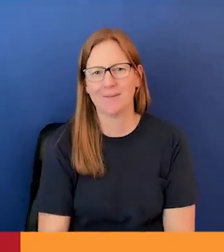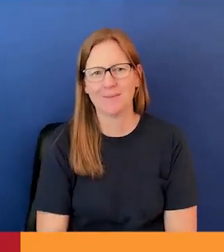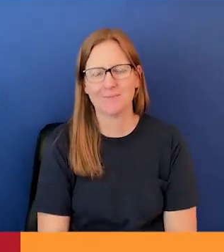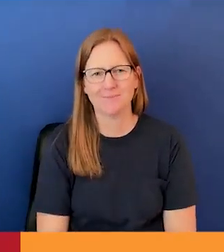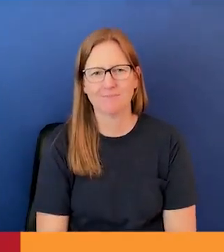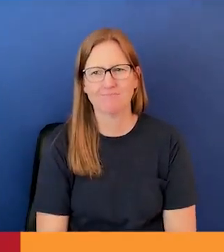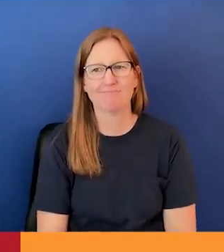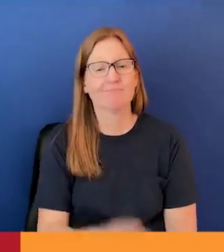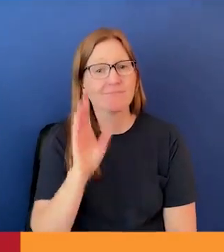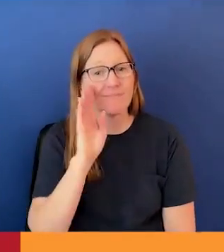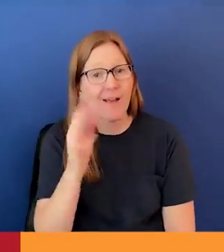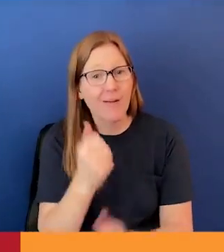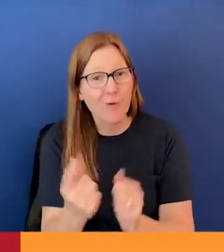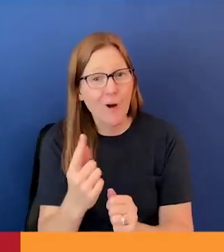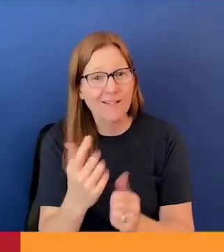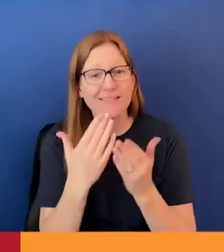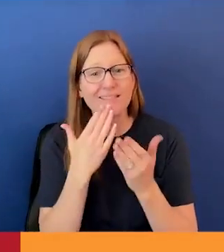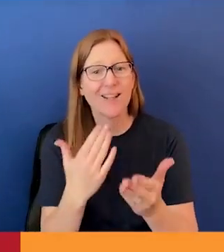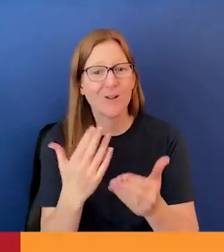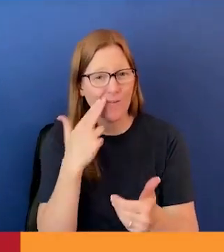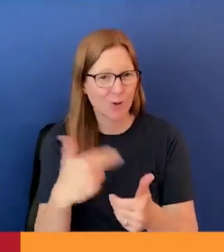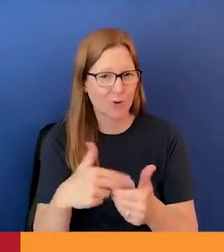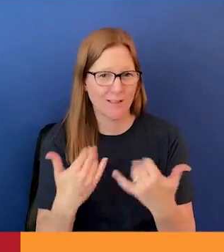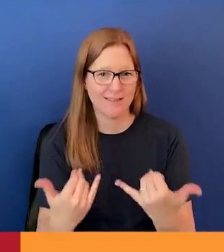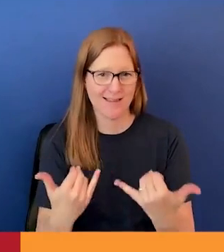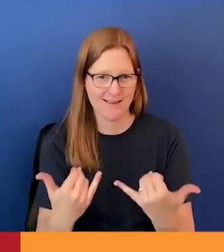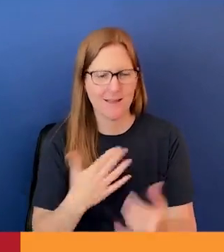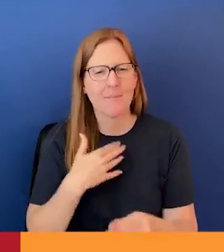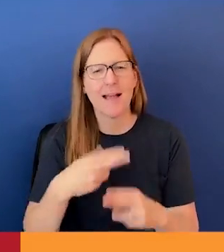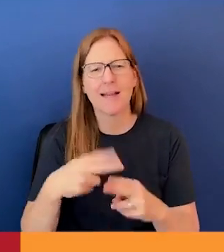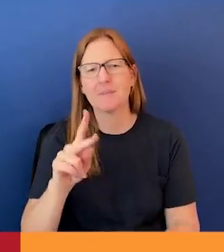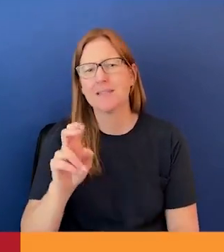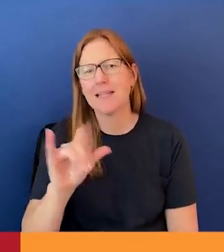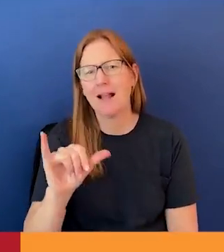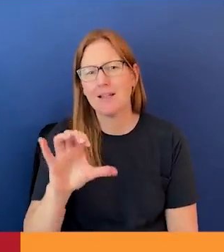[Kelly Cronin]: Hello, everyone. Thanks for joining today. My name is Kelly Cronin. I'm a Deputy Administrator for Innovation